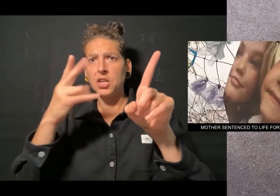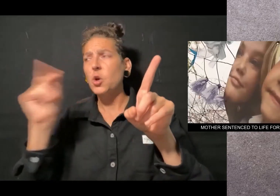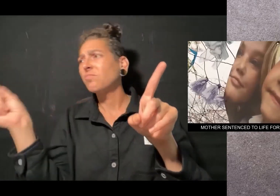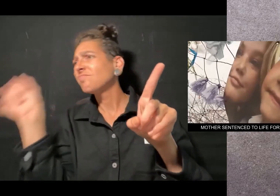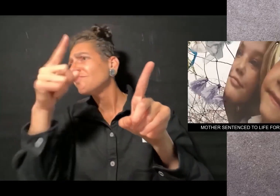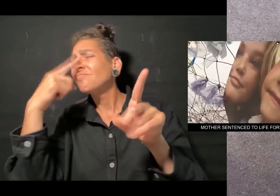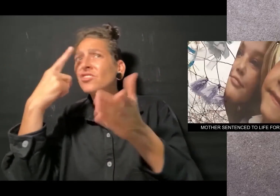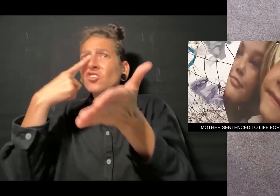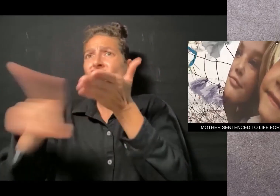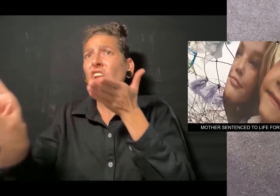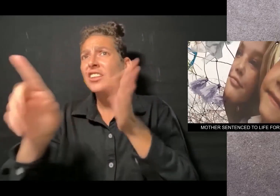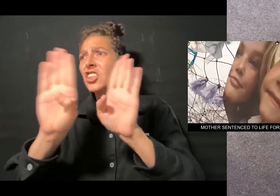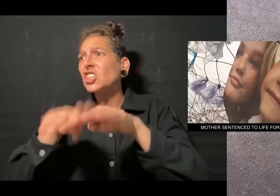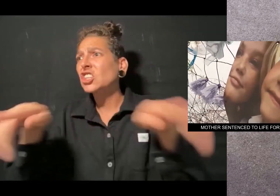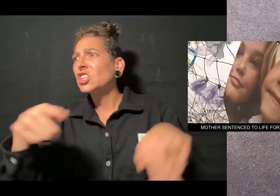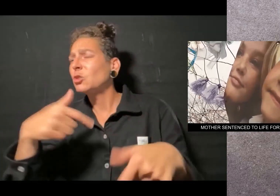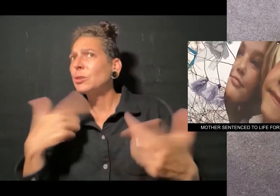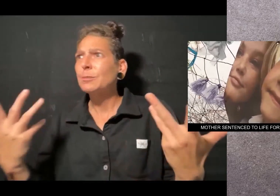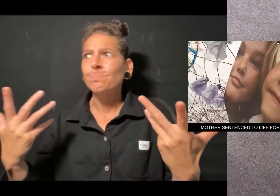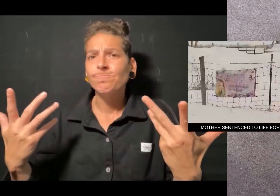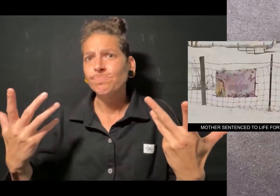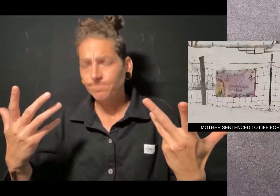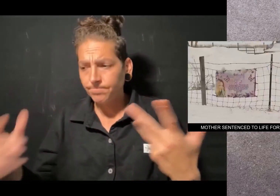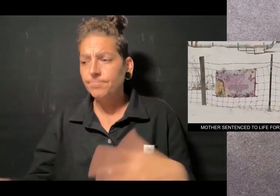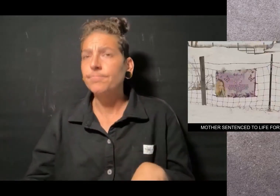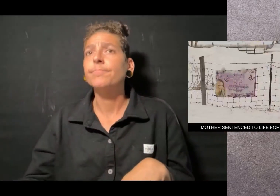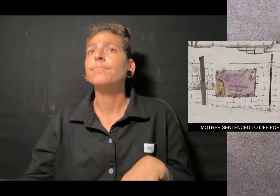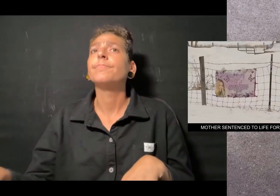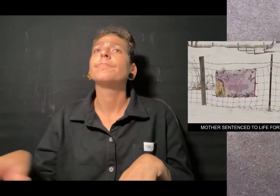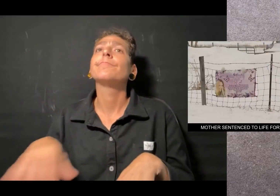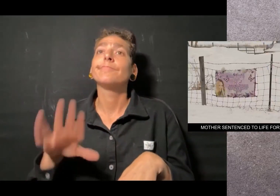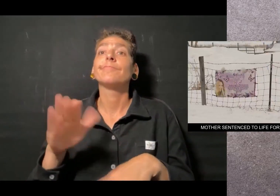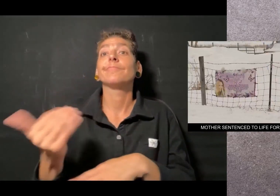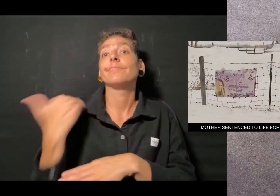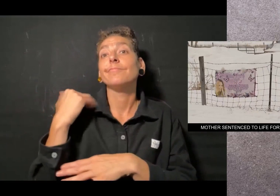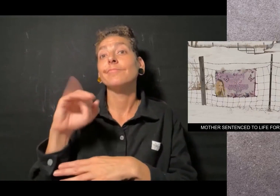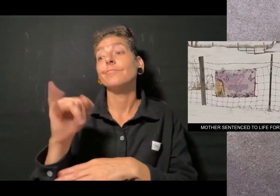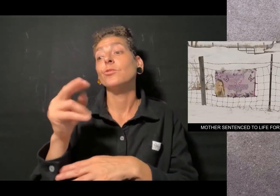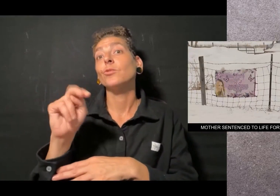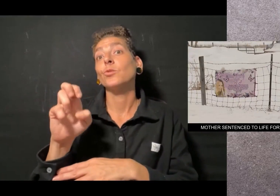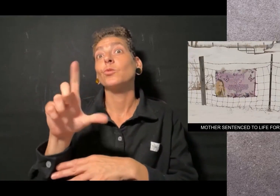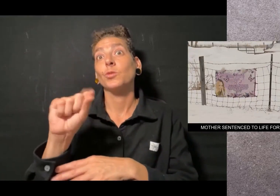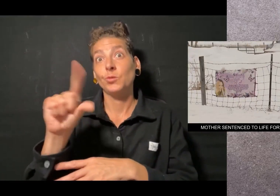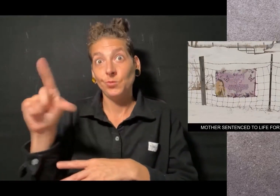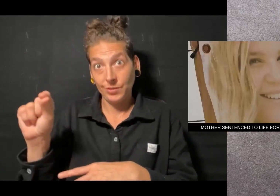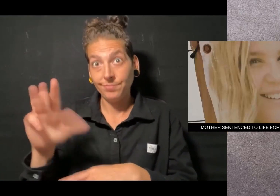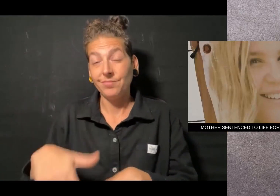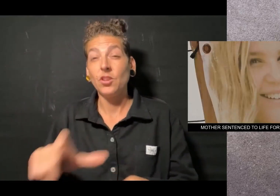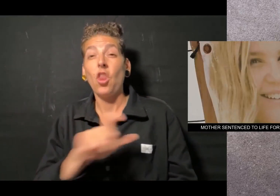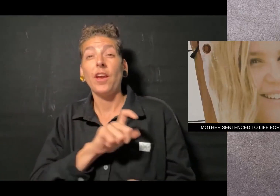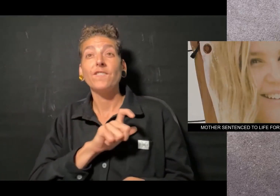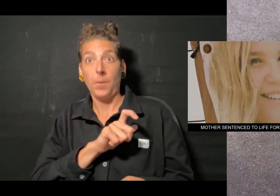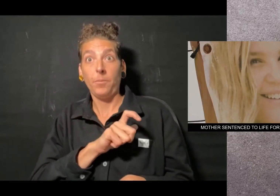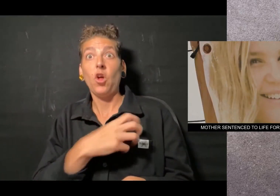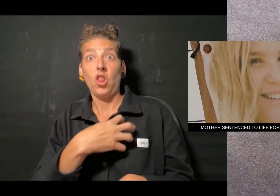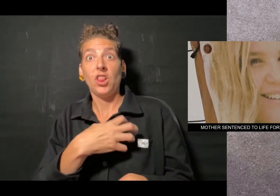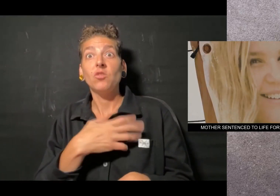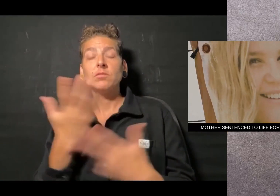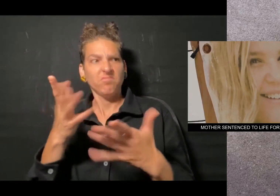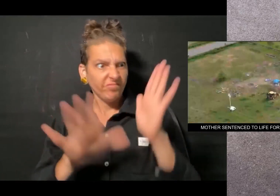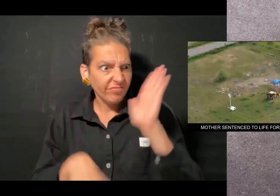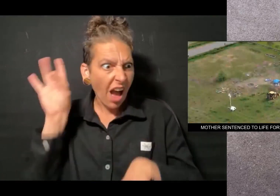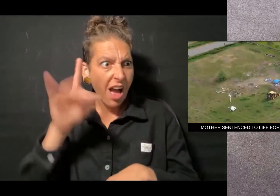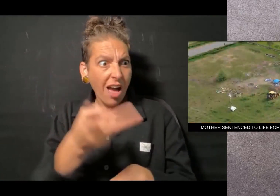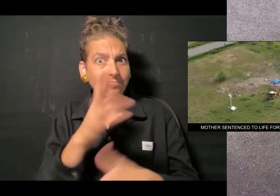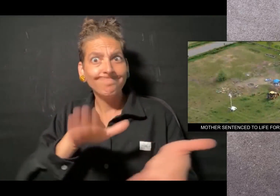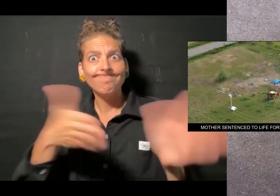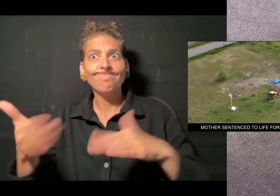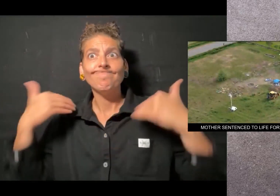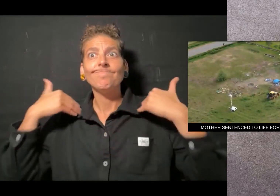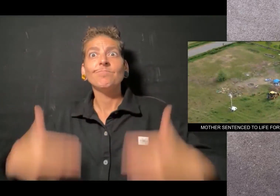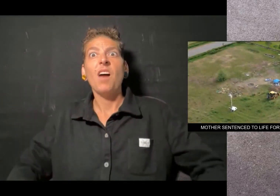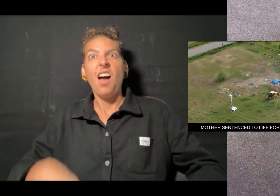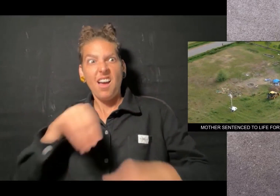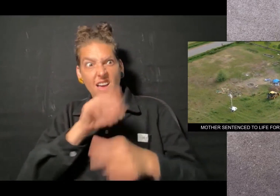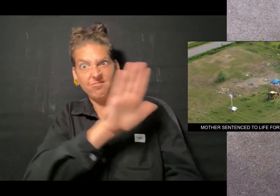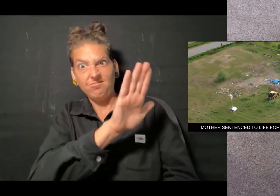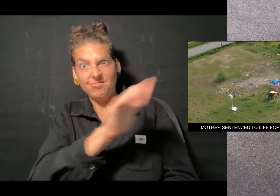to do a welfare check on the children in June 2020 law enforcement authorities discovered